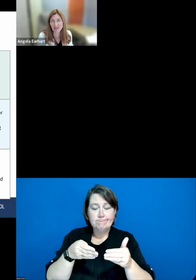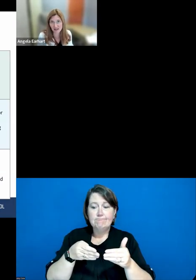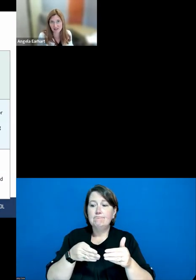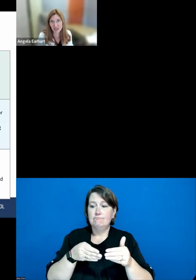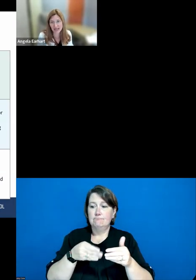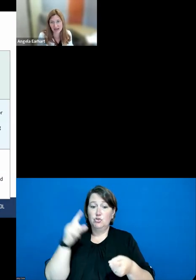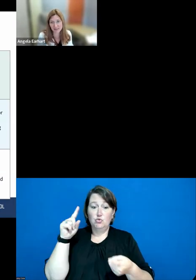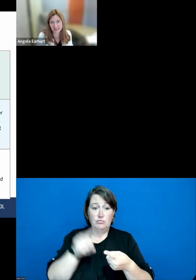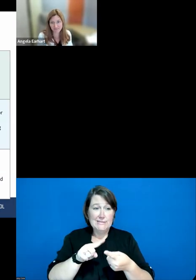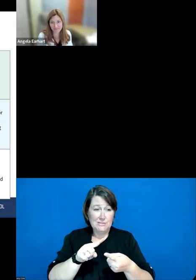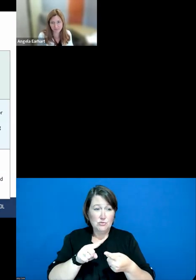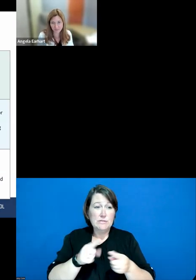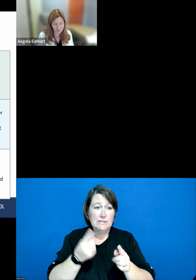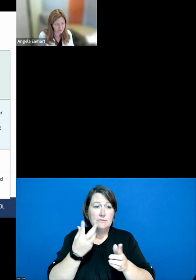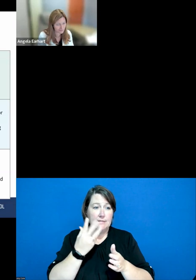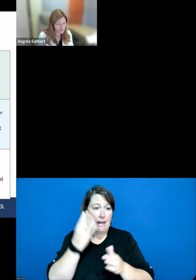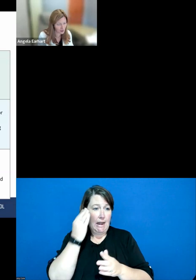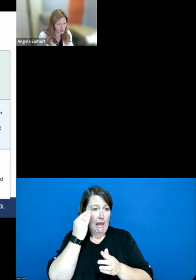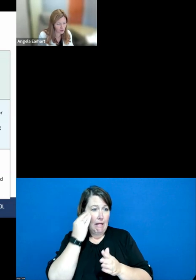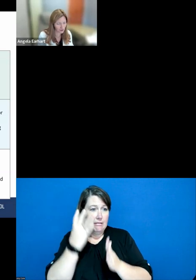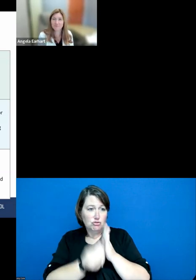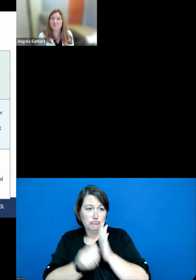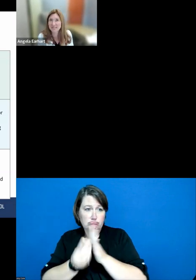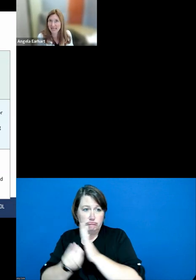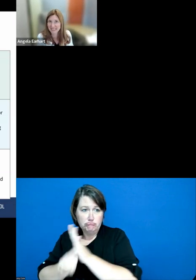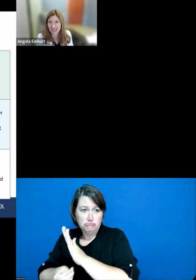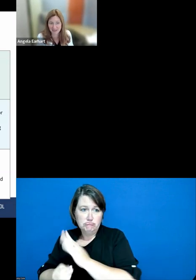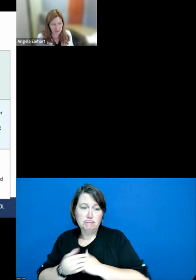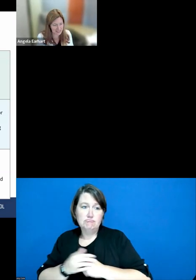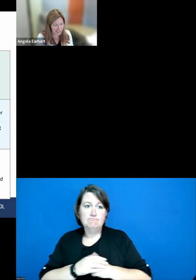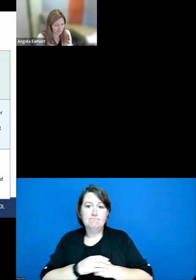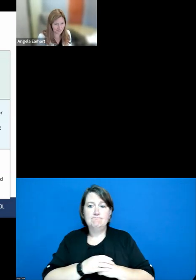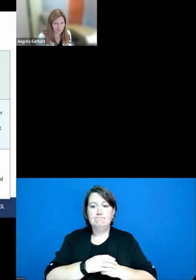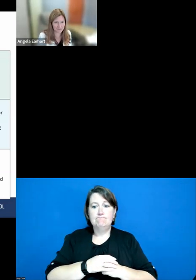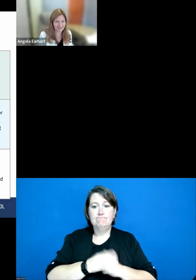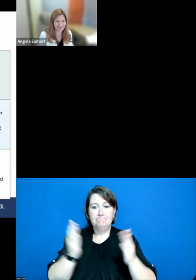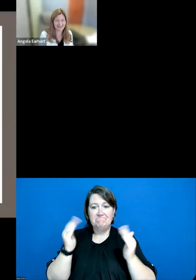the knowledge gaps. Next slide please.